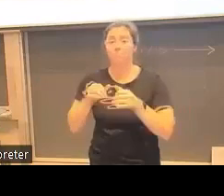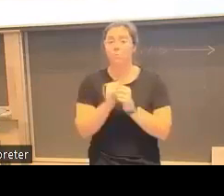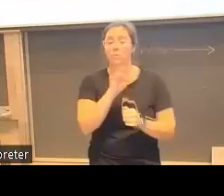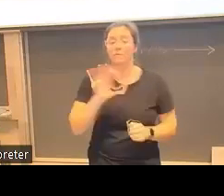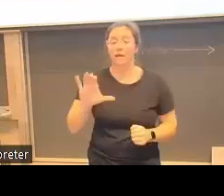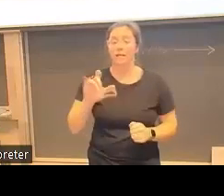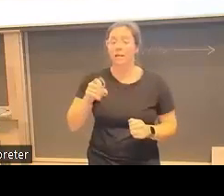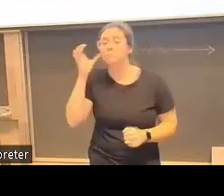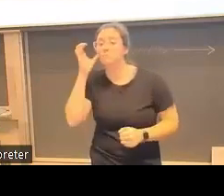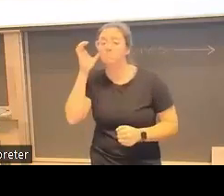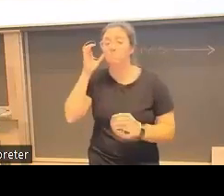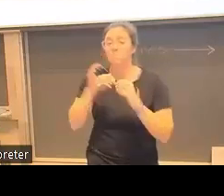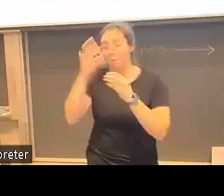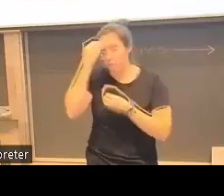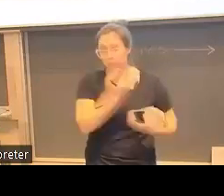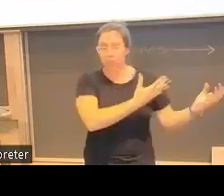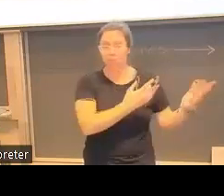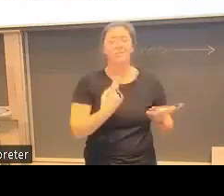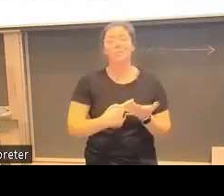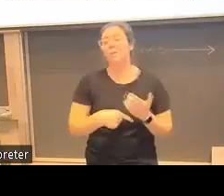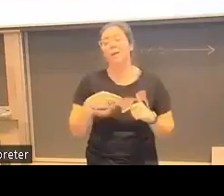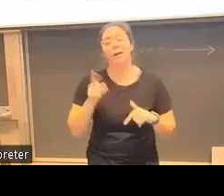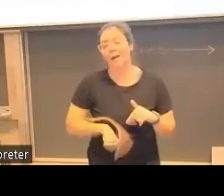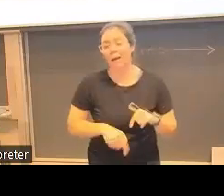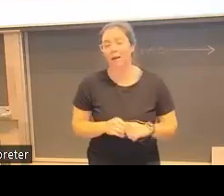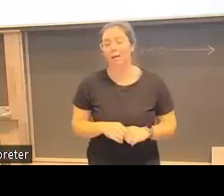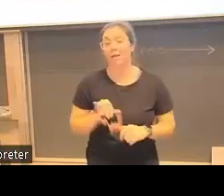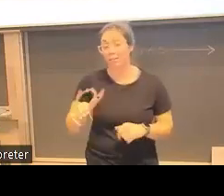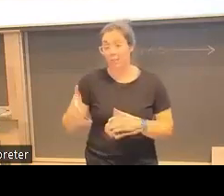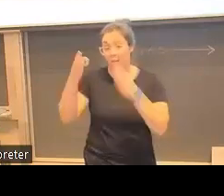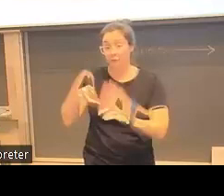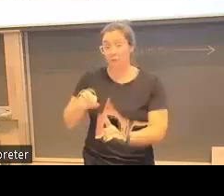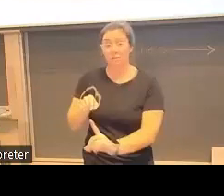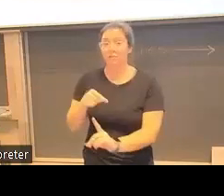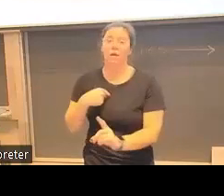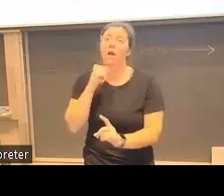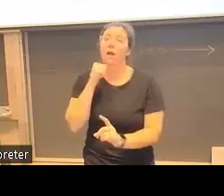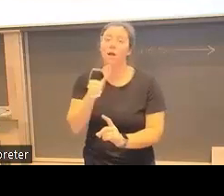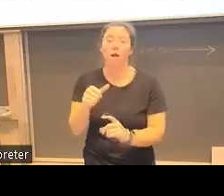to listen sometimes I just can't though like with that guy I don't have 15 extra minutes to talk